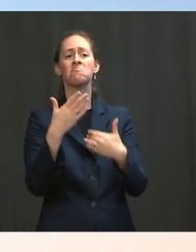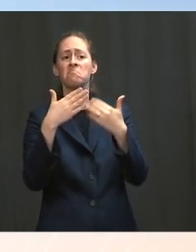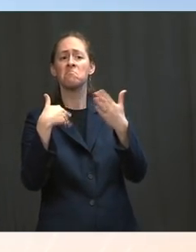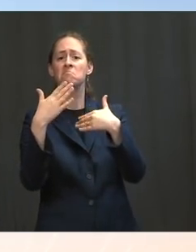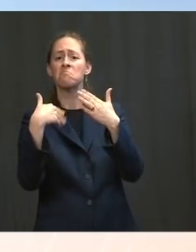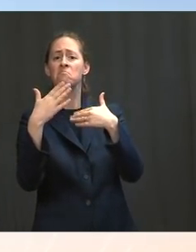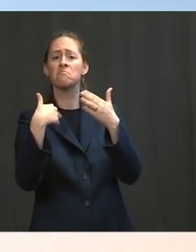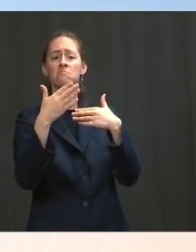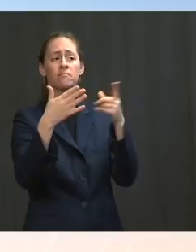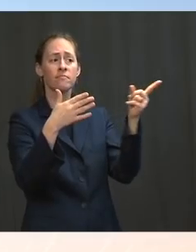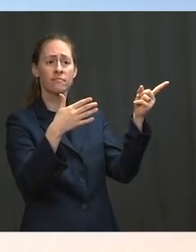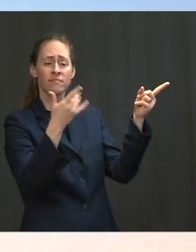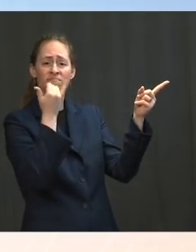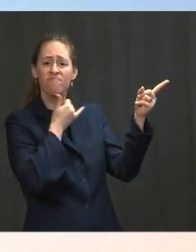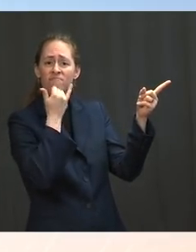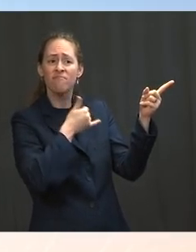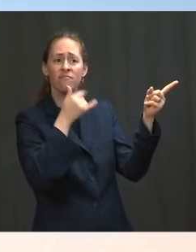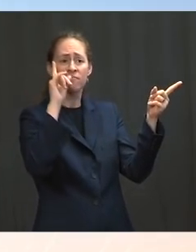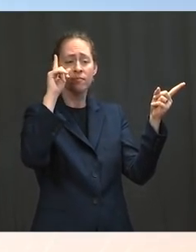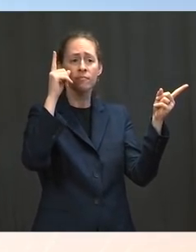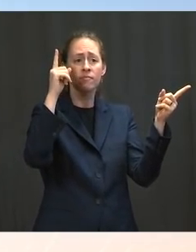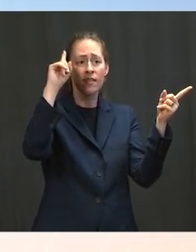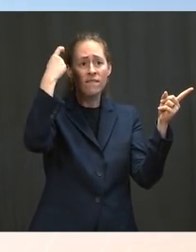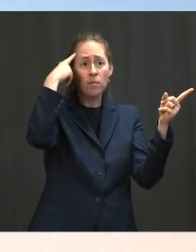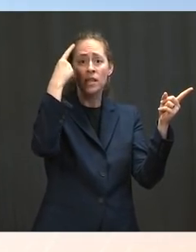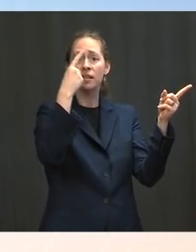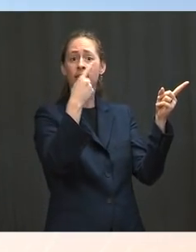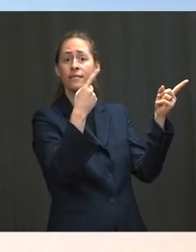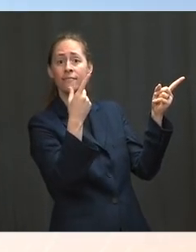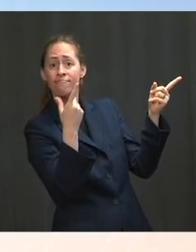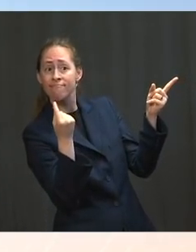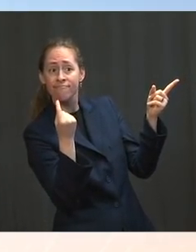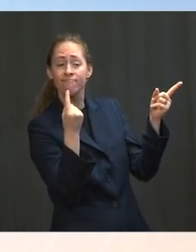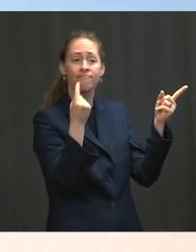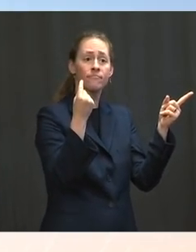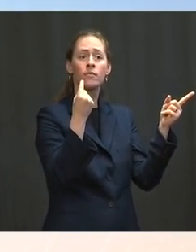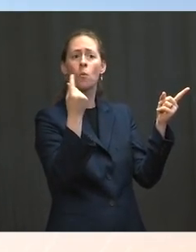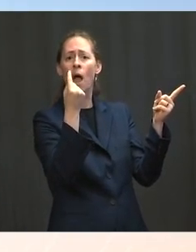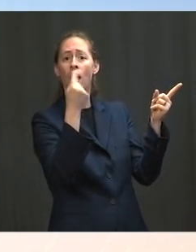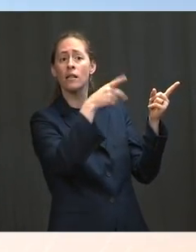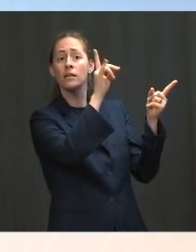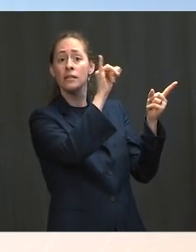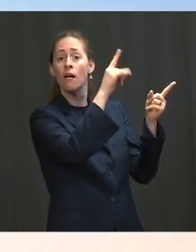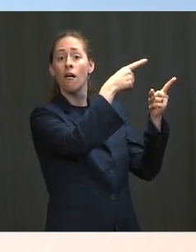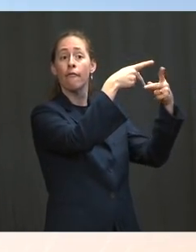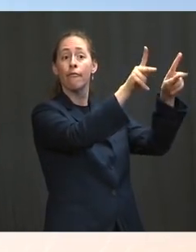we're not saying they're coming from the government or directed from the government -- but even with those actors, they have a responsibility.